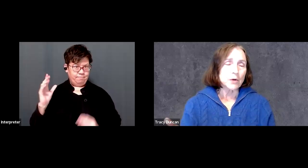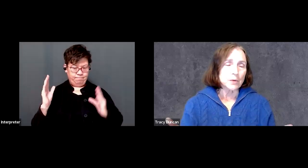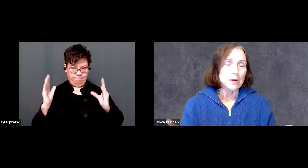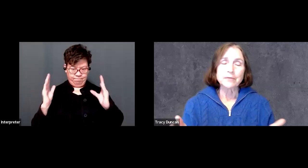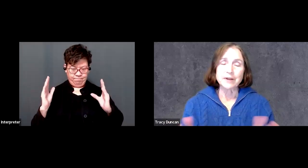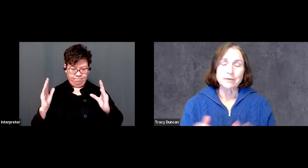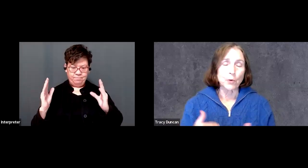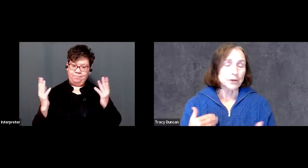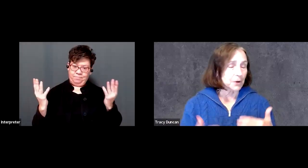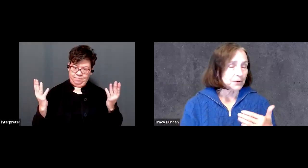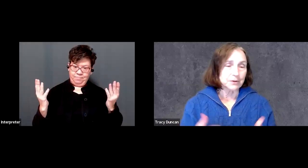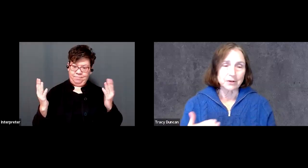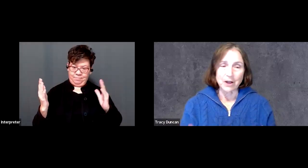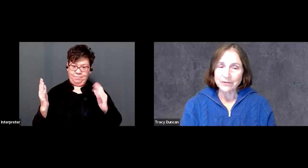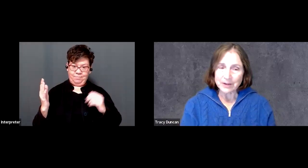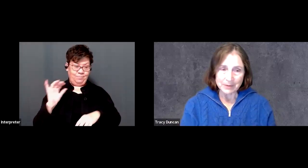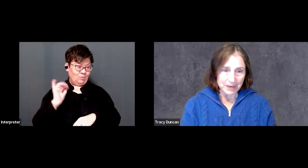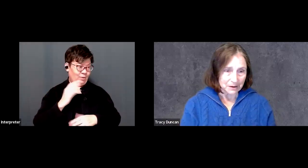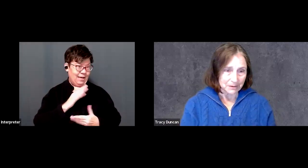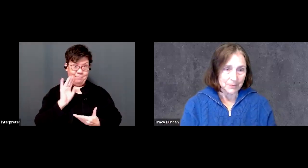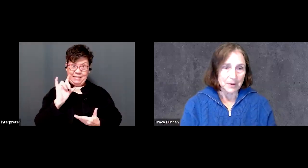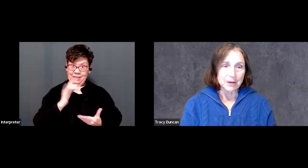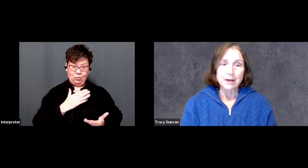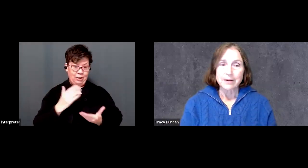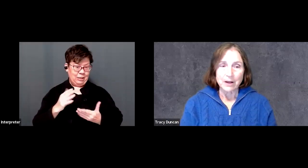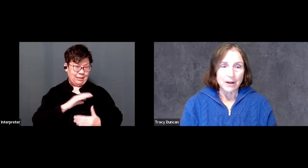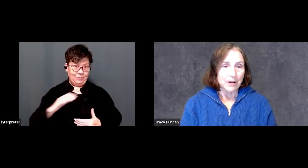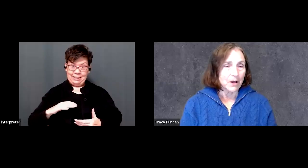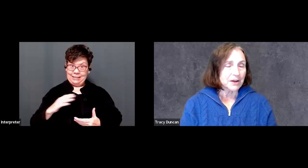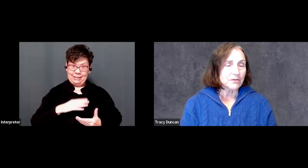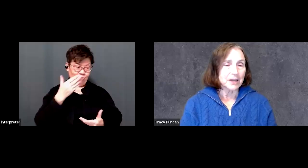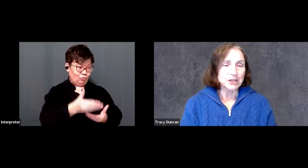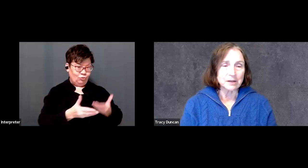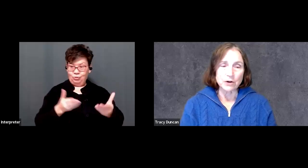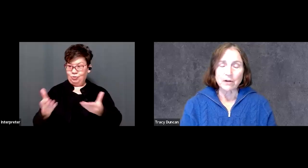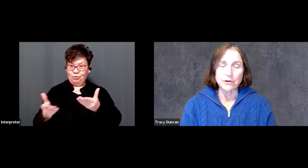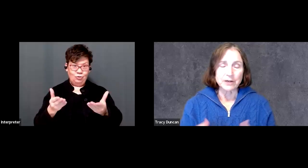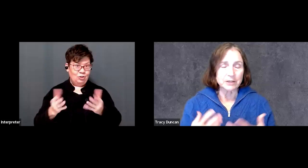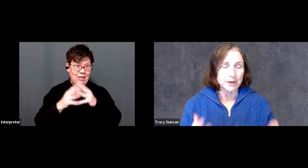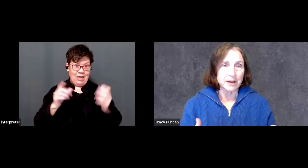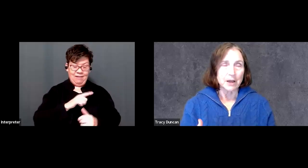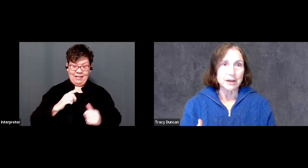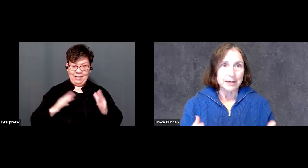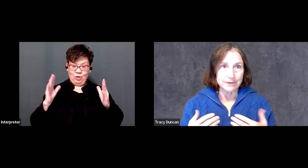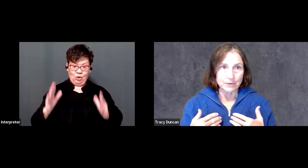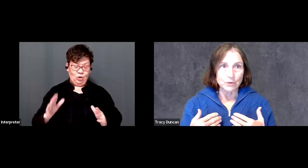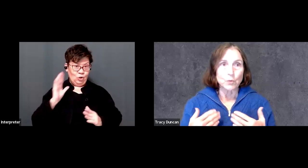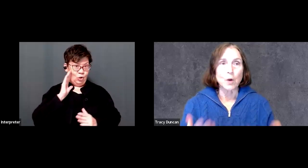So it's going to go to a lot of committees. A lot of legislators are going to be